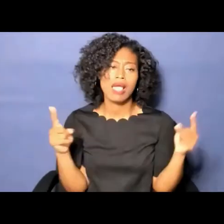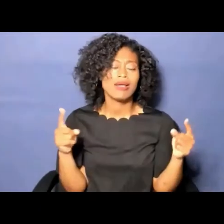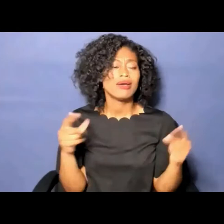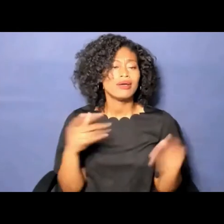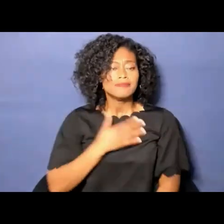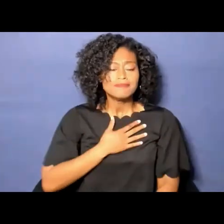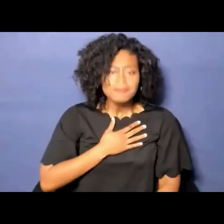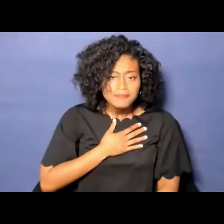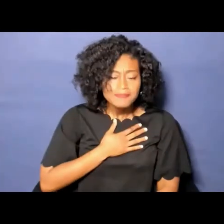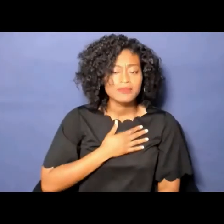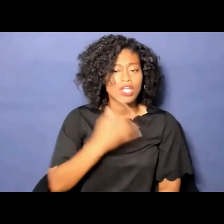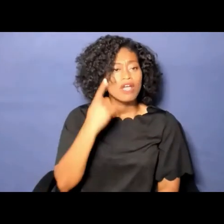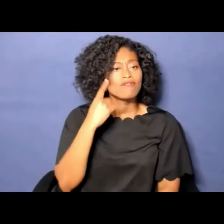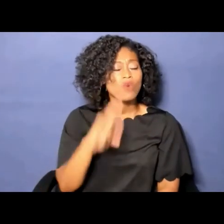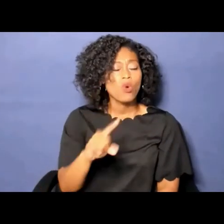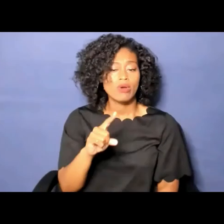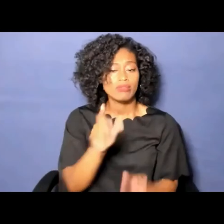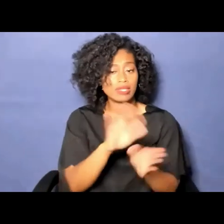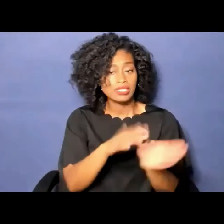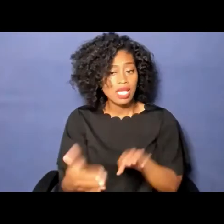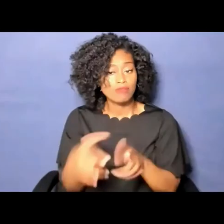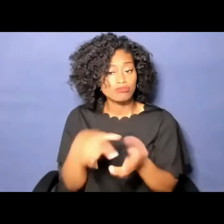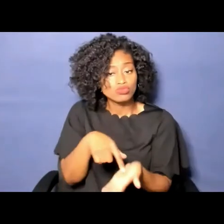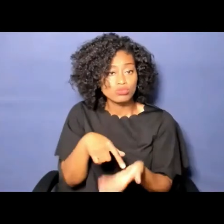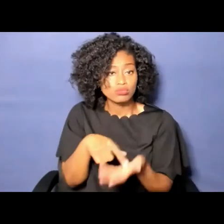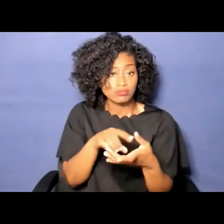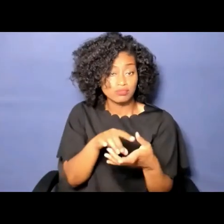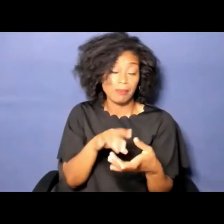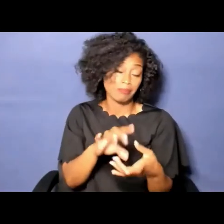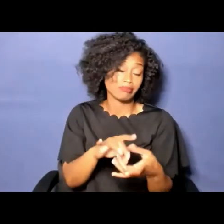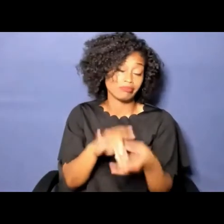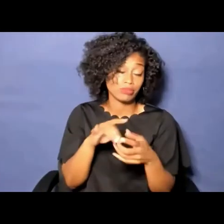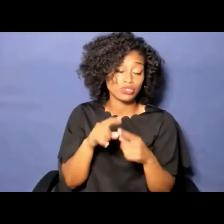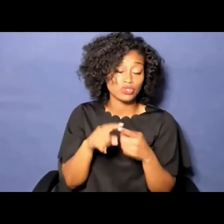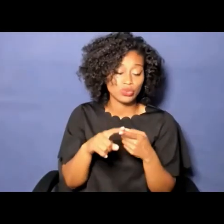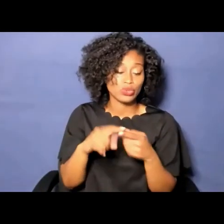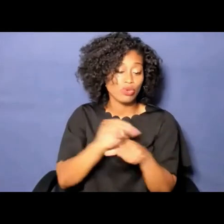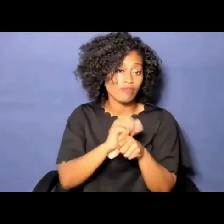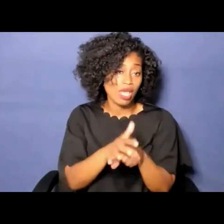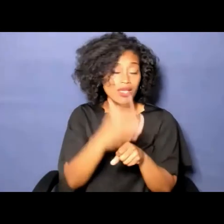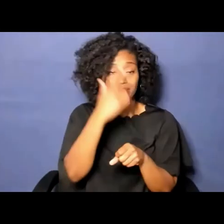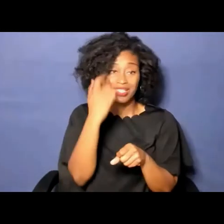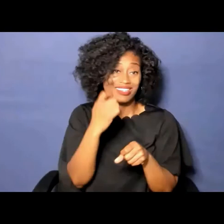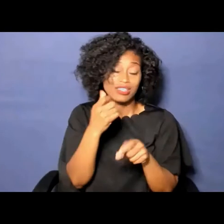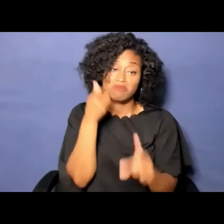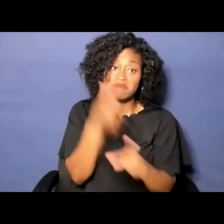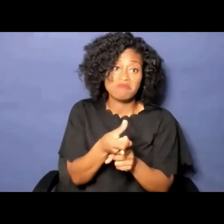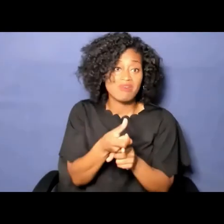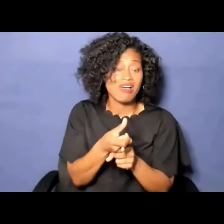most significantly affected African-American and Latinx and Native American communities